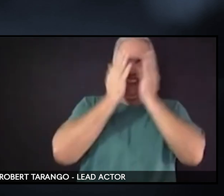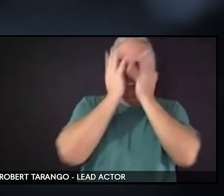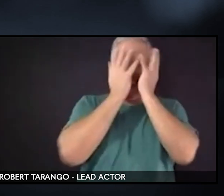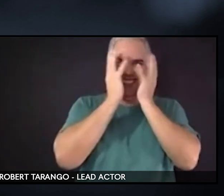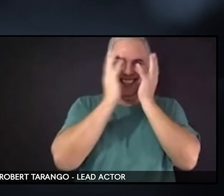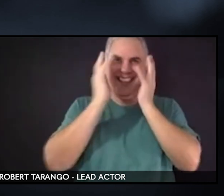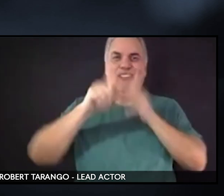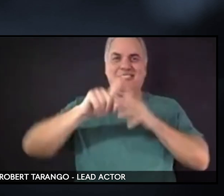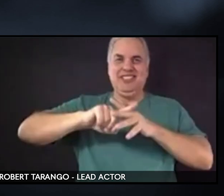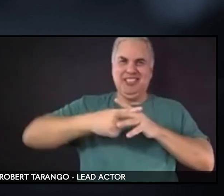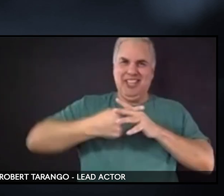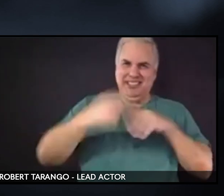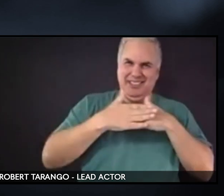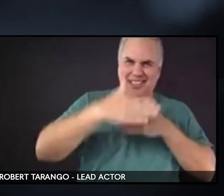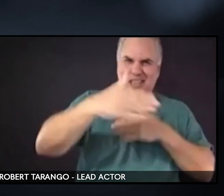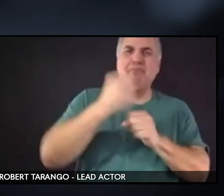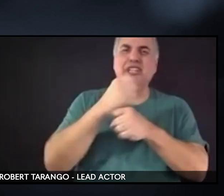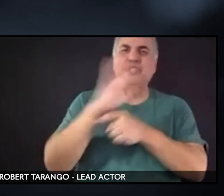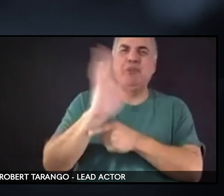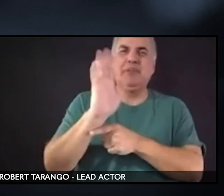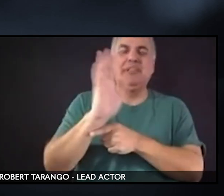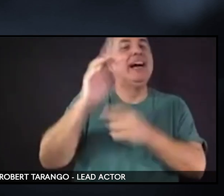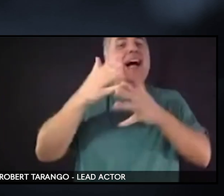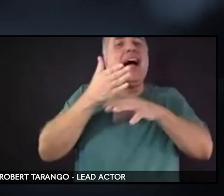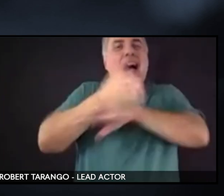kind of unique. And I sat down and I started doing my makeup and I was like,